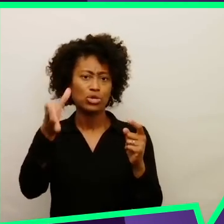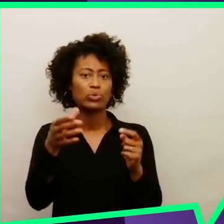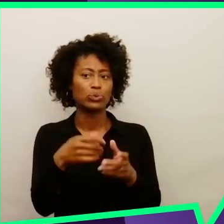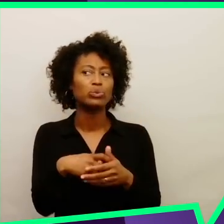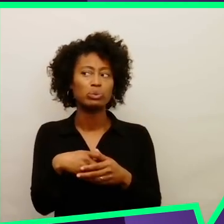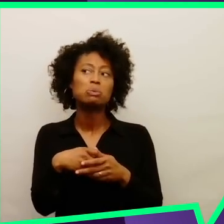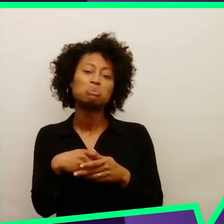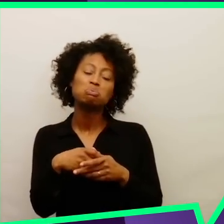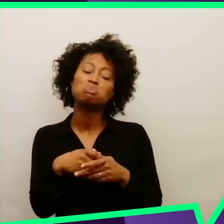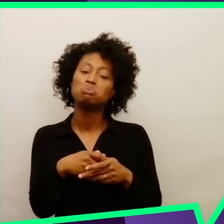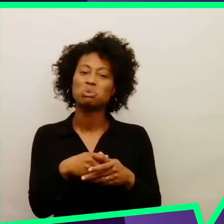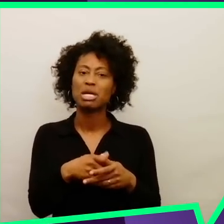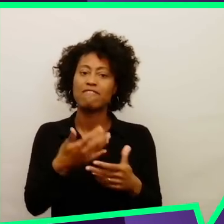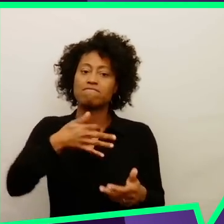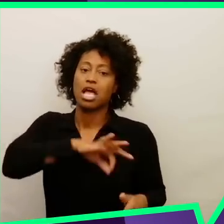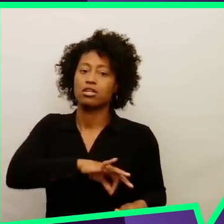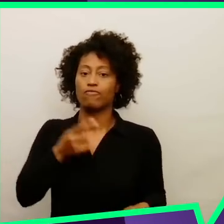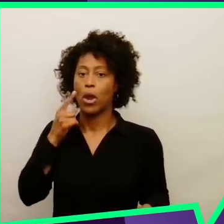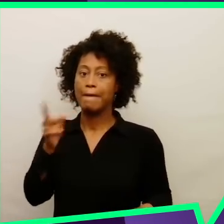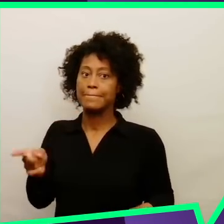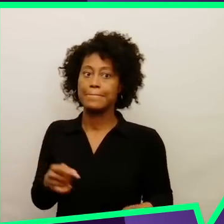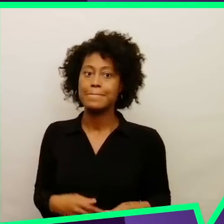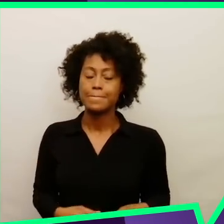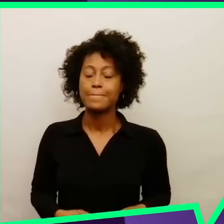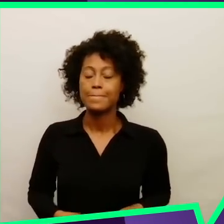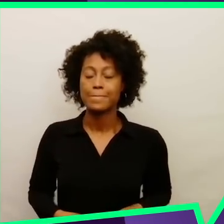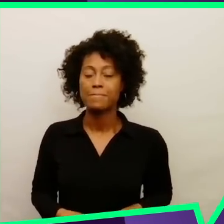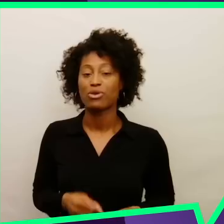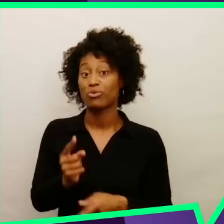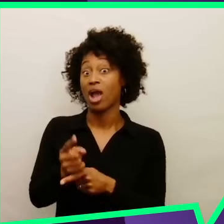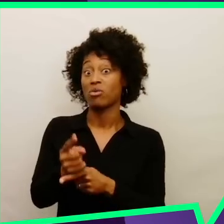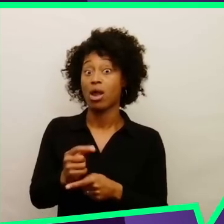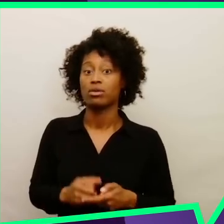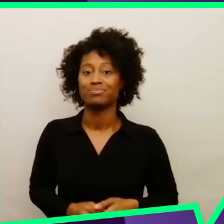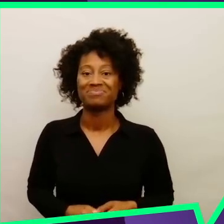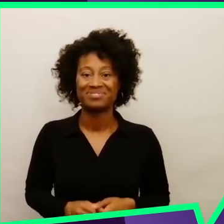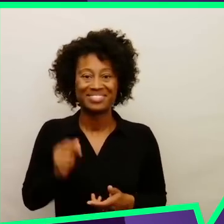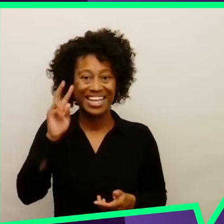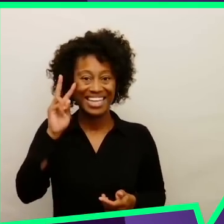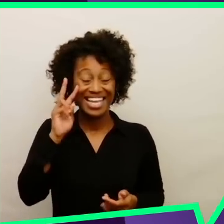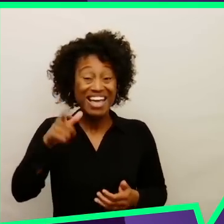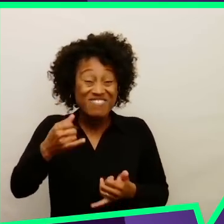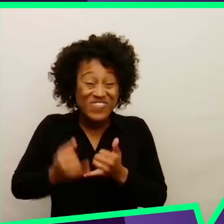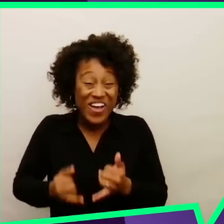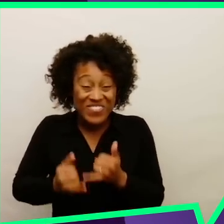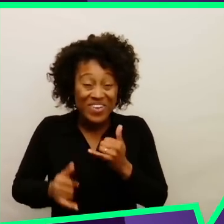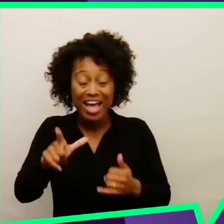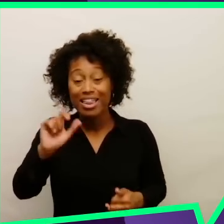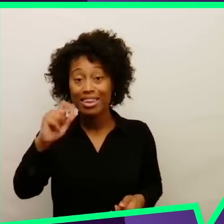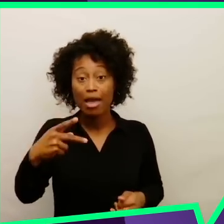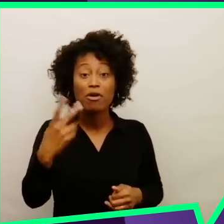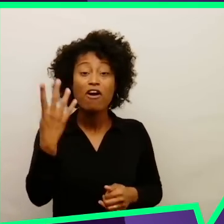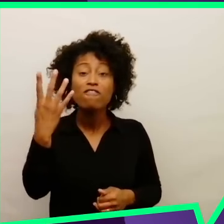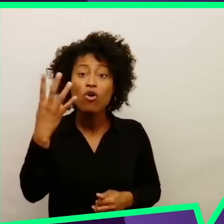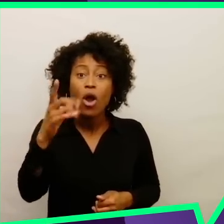I think it's going to give him an advantage. I think you might be right. Here we go. Let's see it. And this is the final lap.